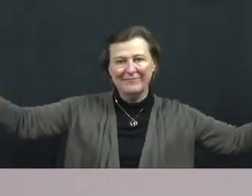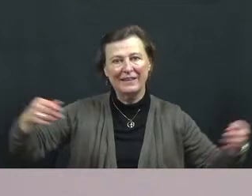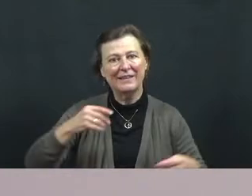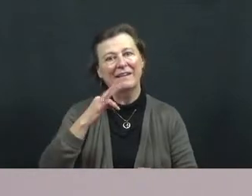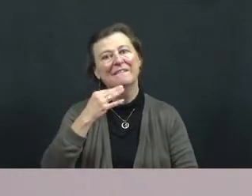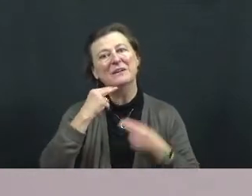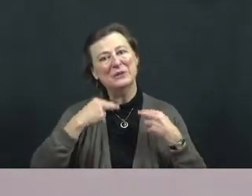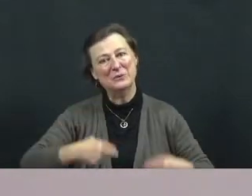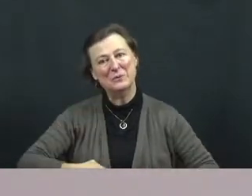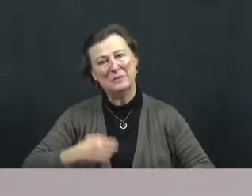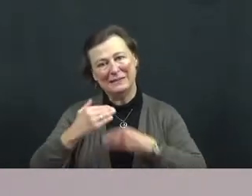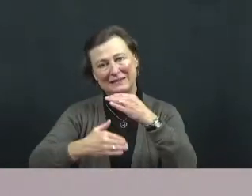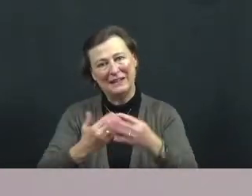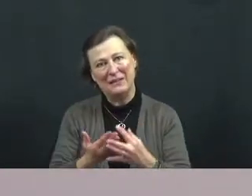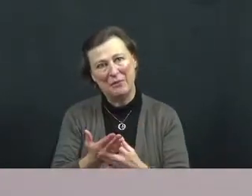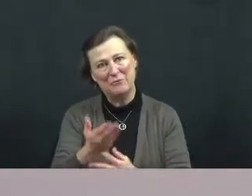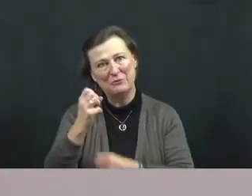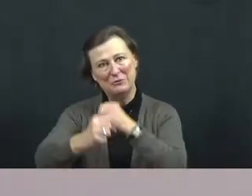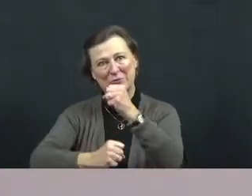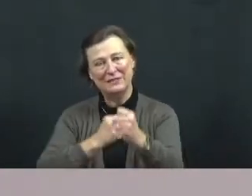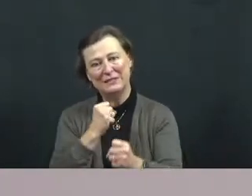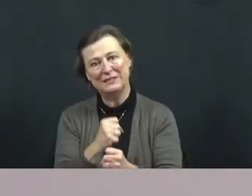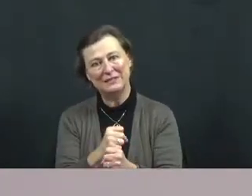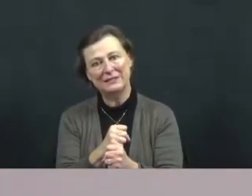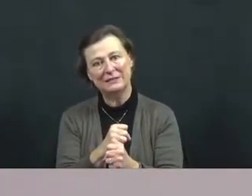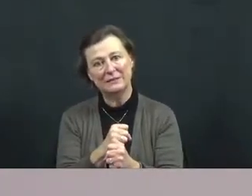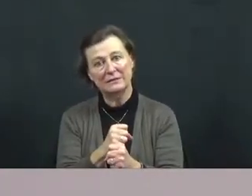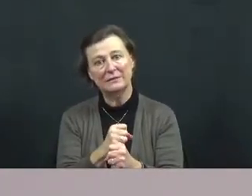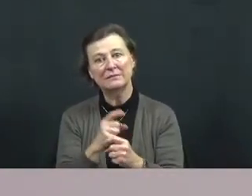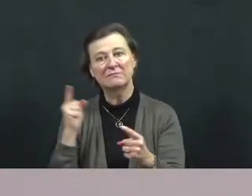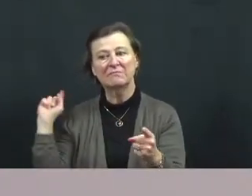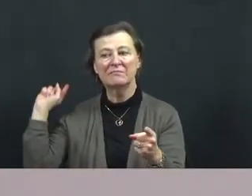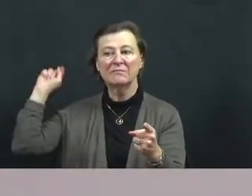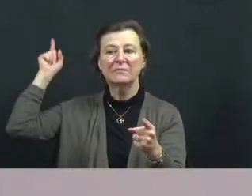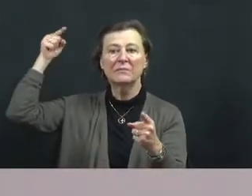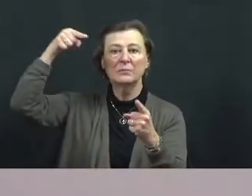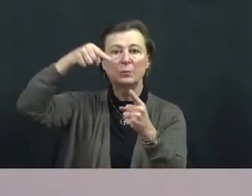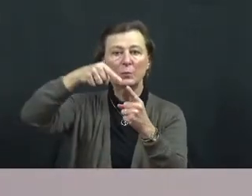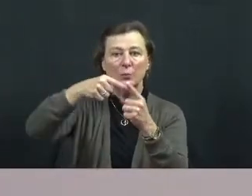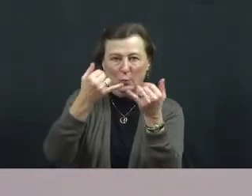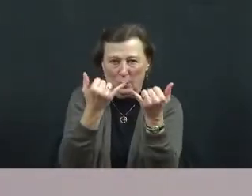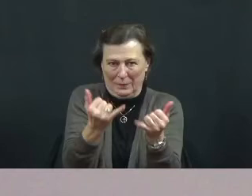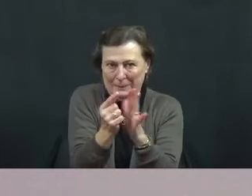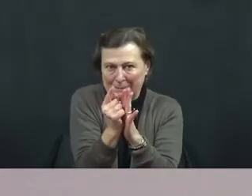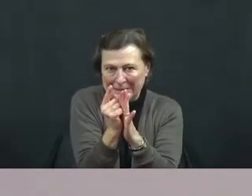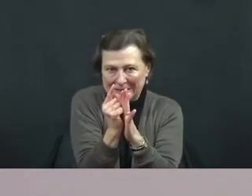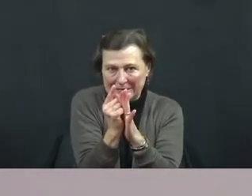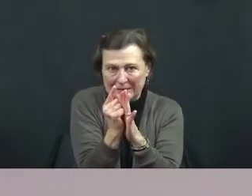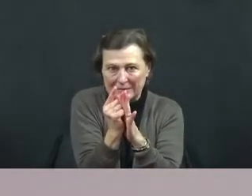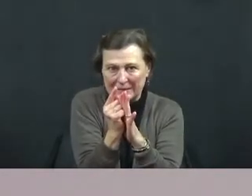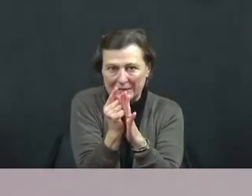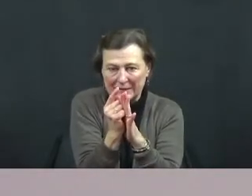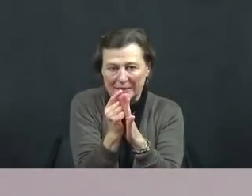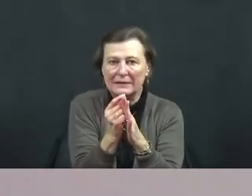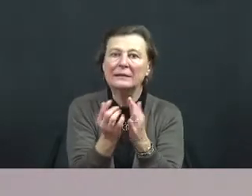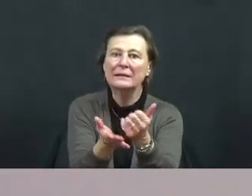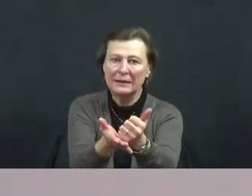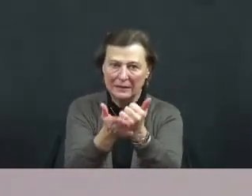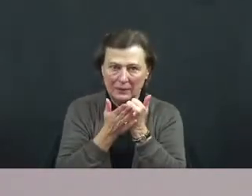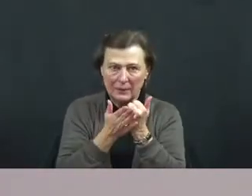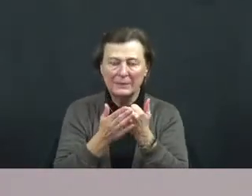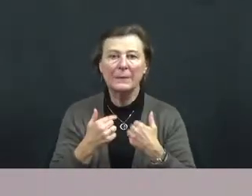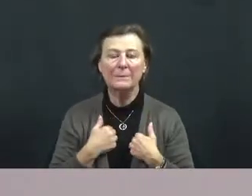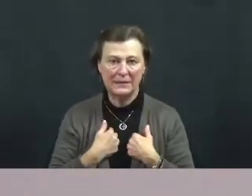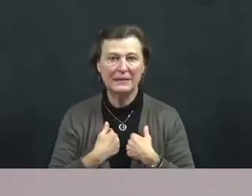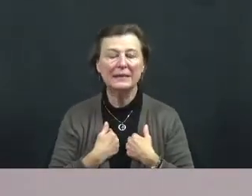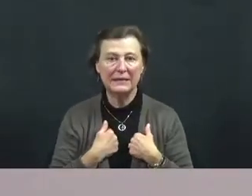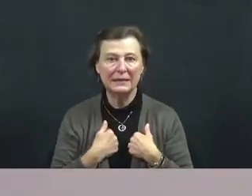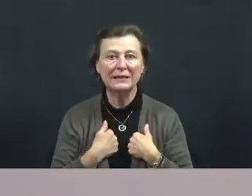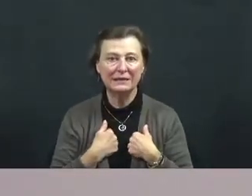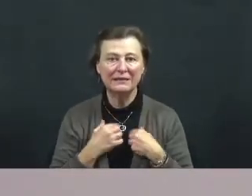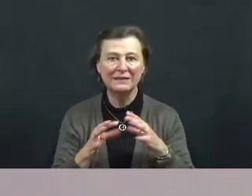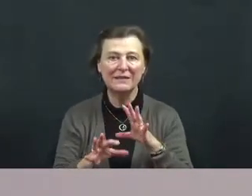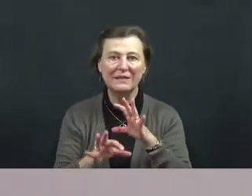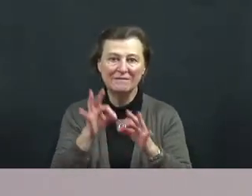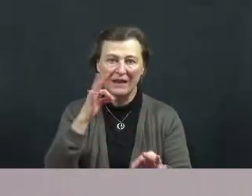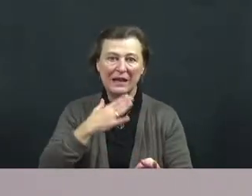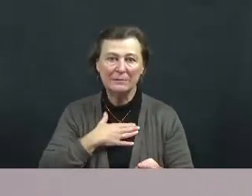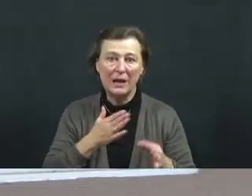Up to this very moment, has enabled me to find my way on the path of life.